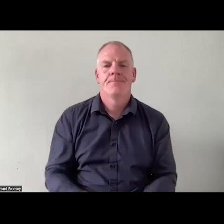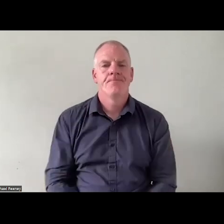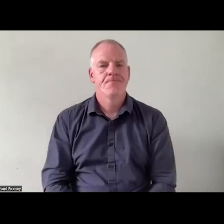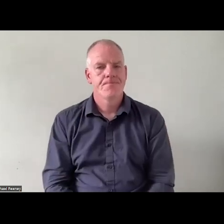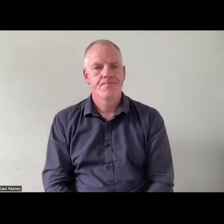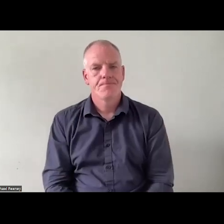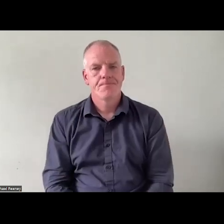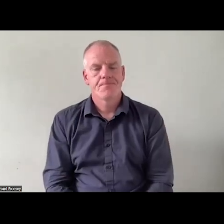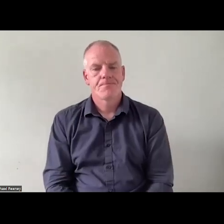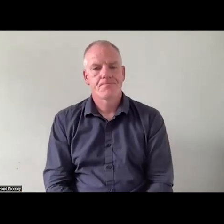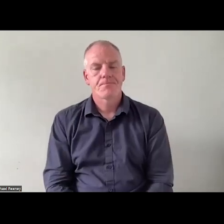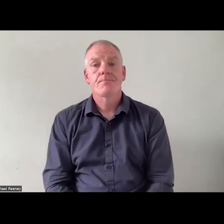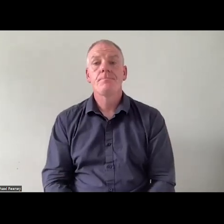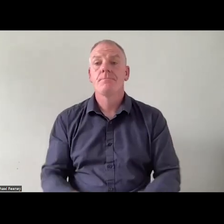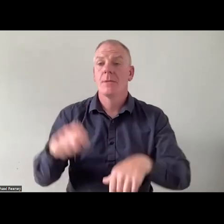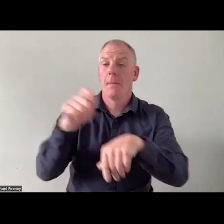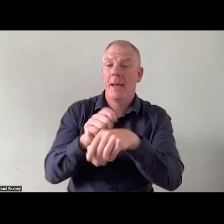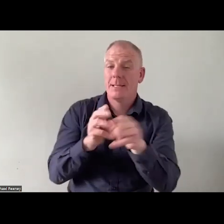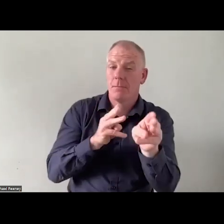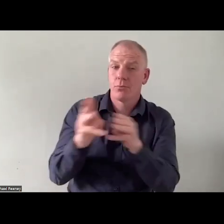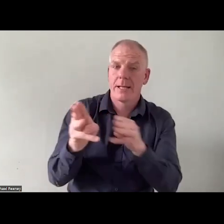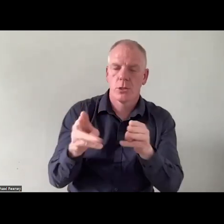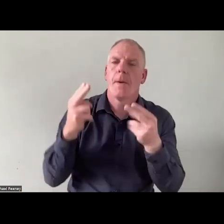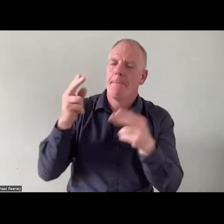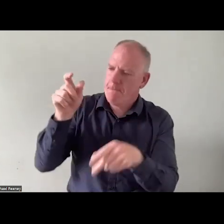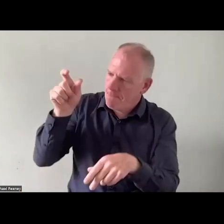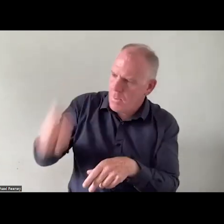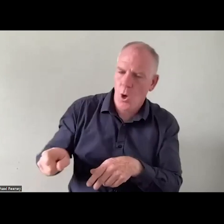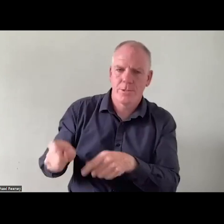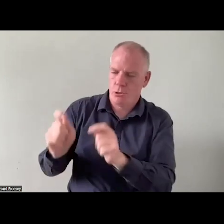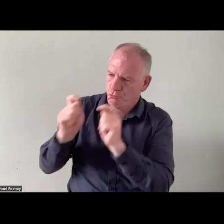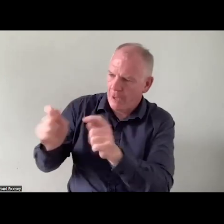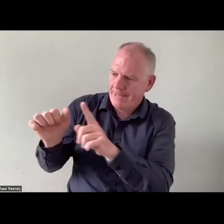For the best practice, you need a live captioner, a trained live captioner.